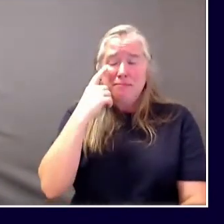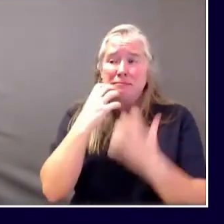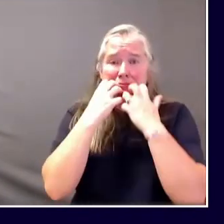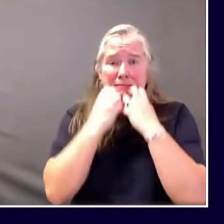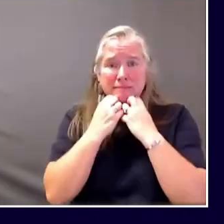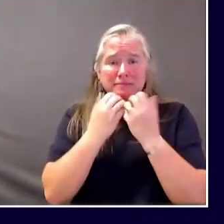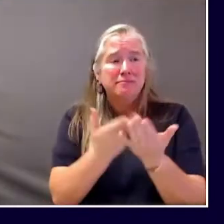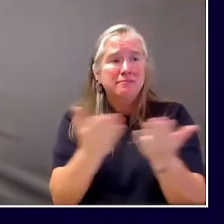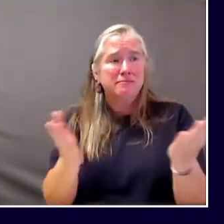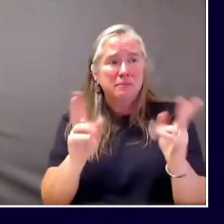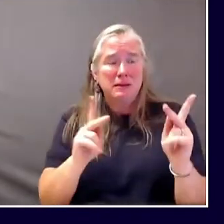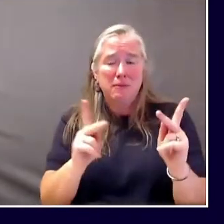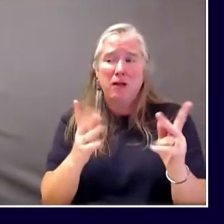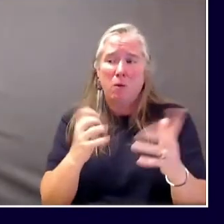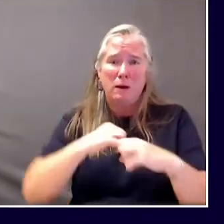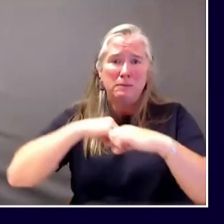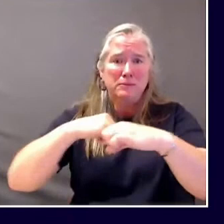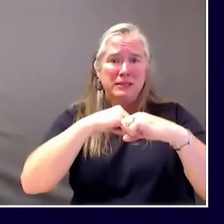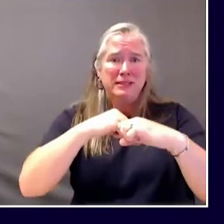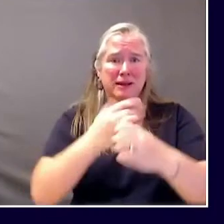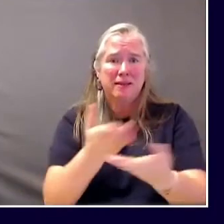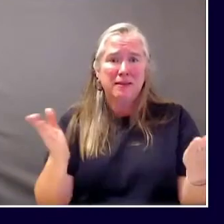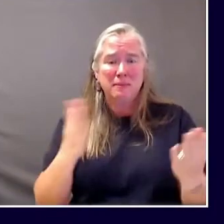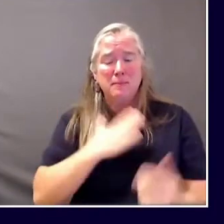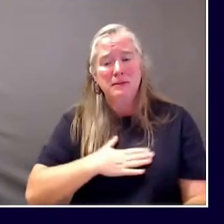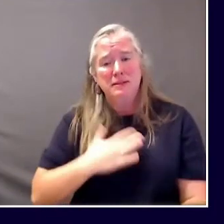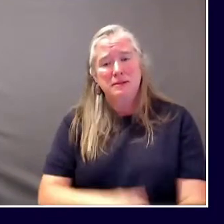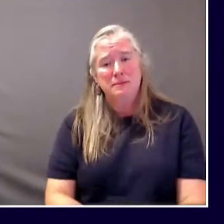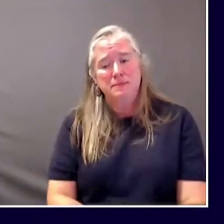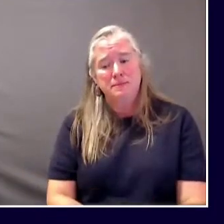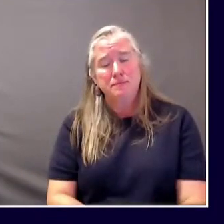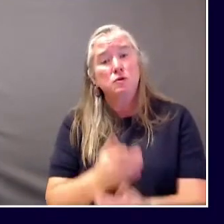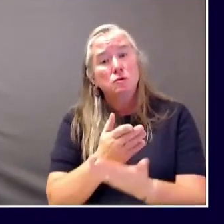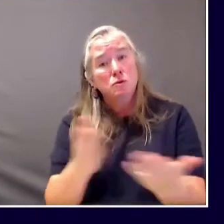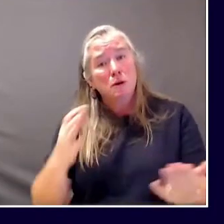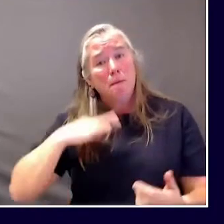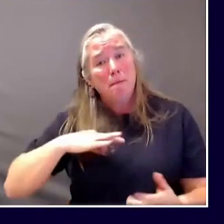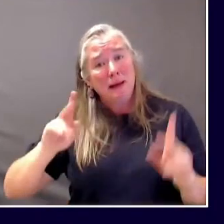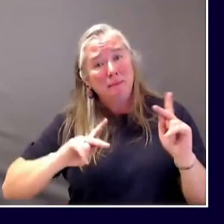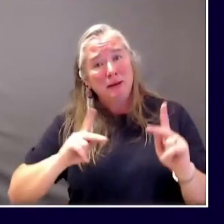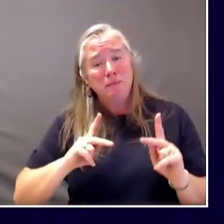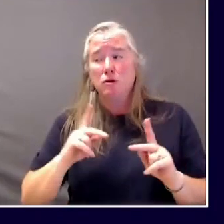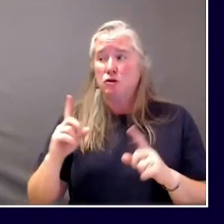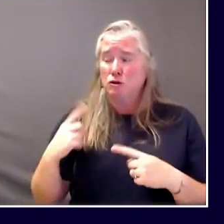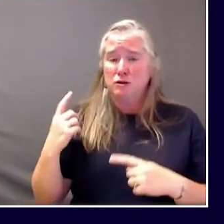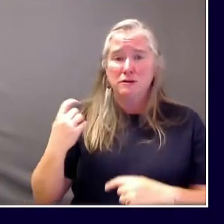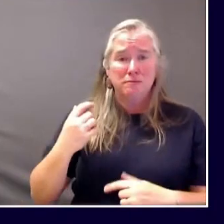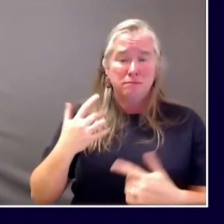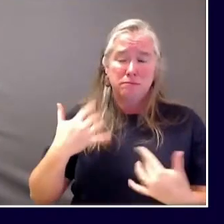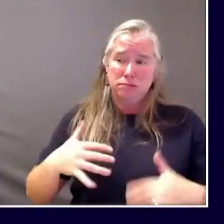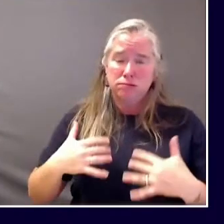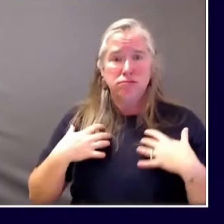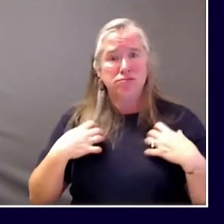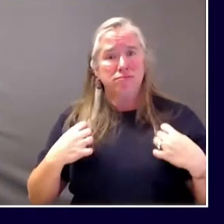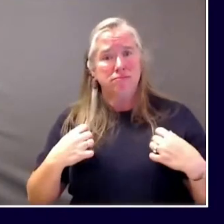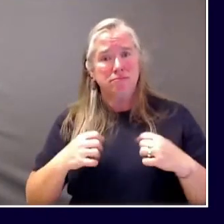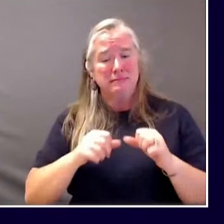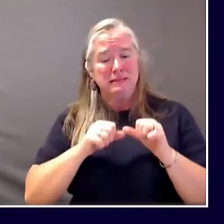you may be putting at risk thank you to the main people keeping